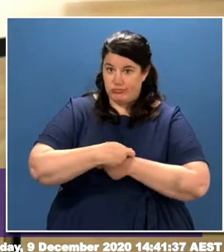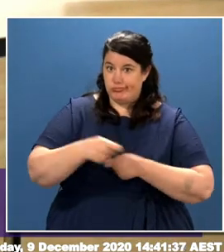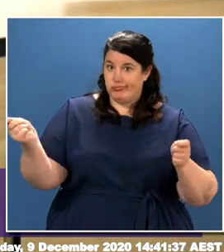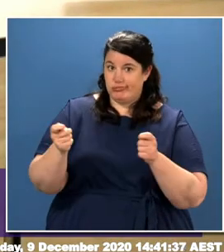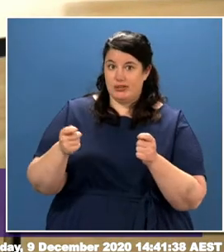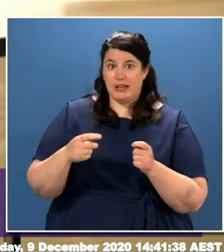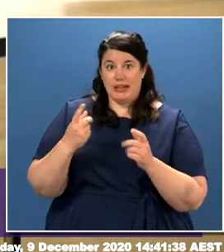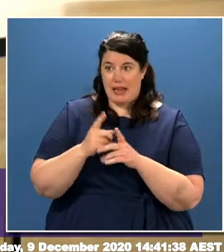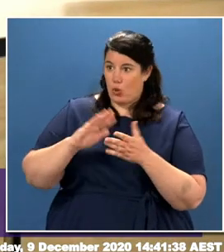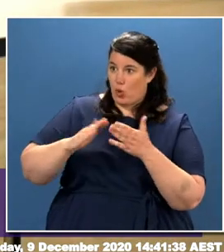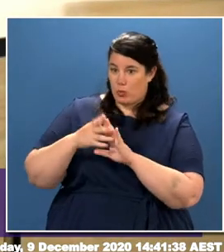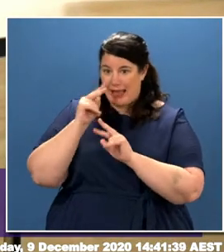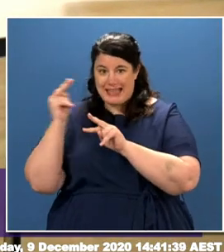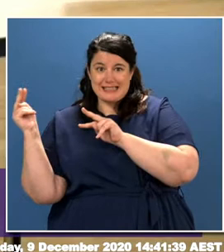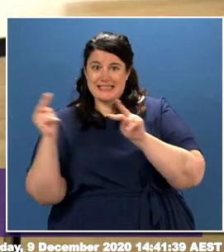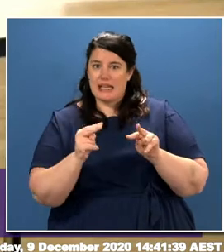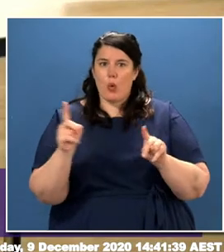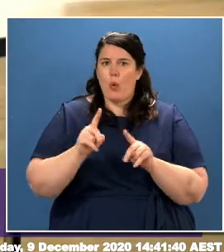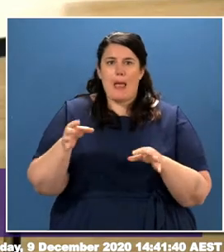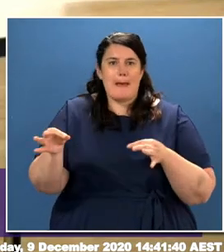with the LGBTI community. What's the plan for it?